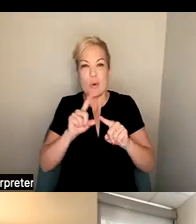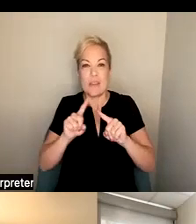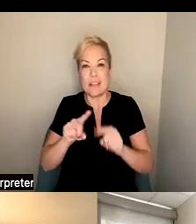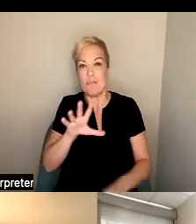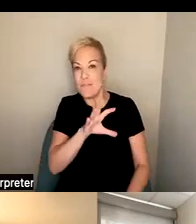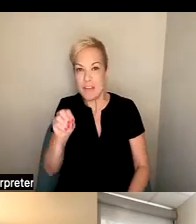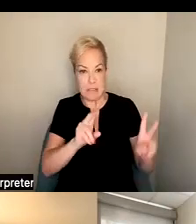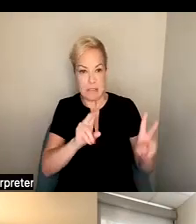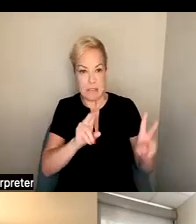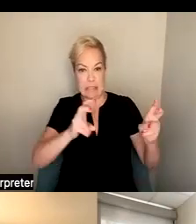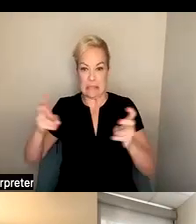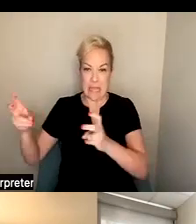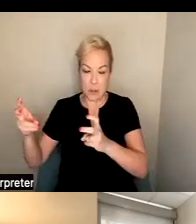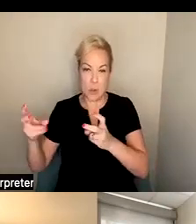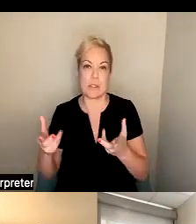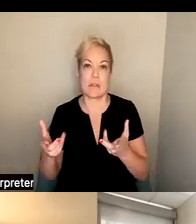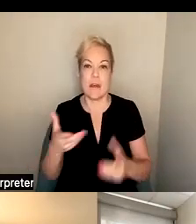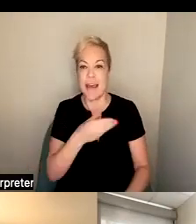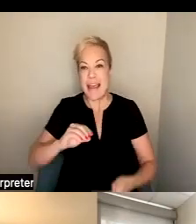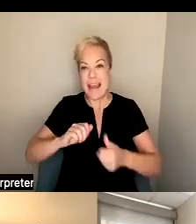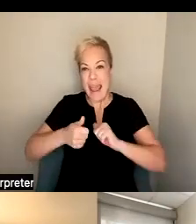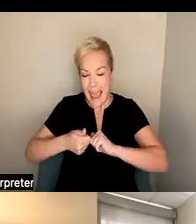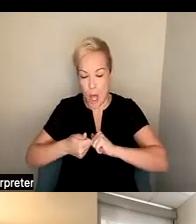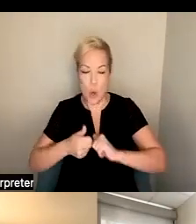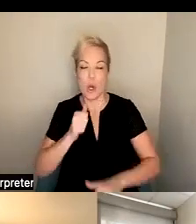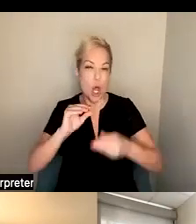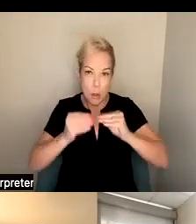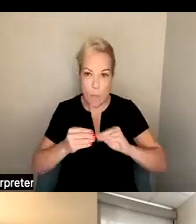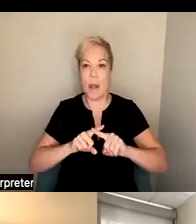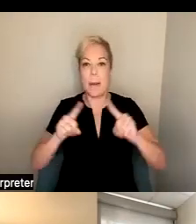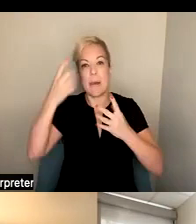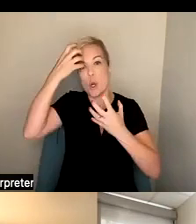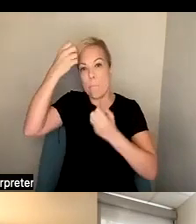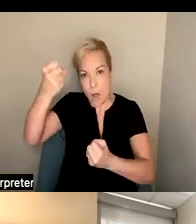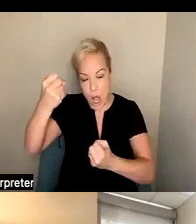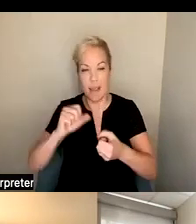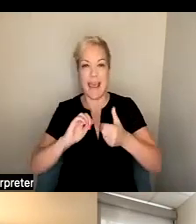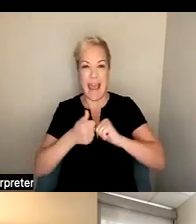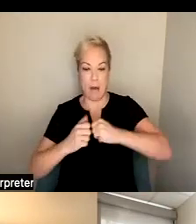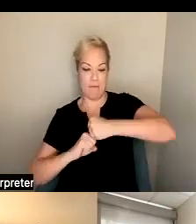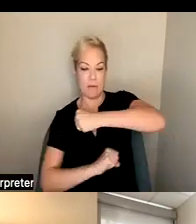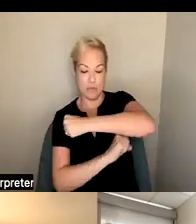leaders, how they're seated within the nation system, and how it- how the foundation functions